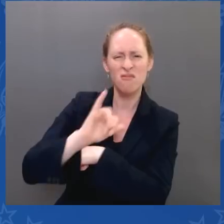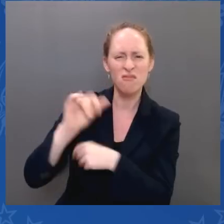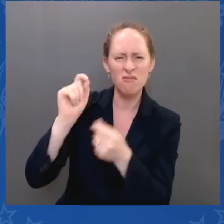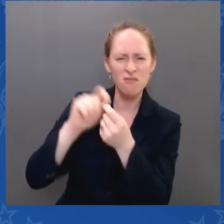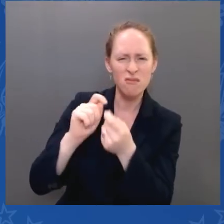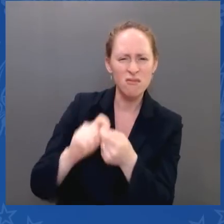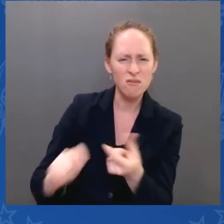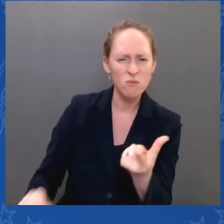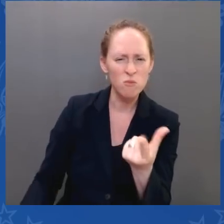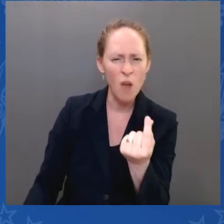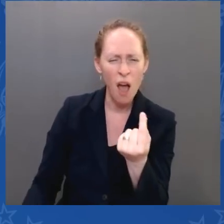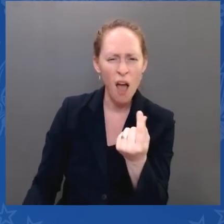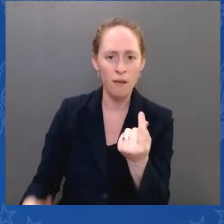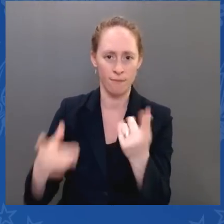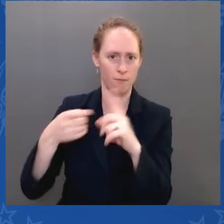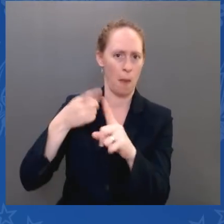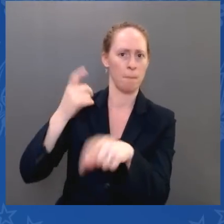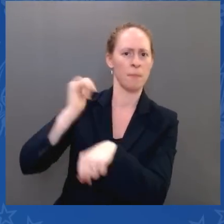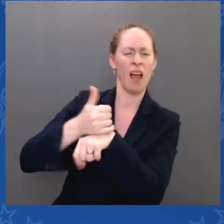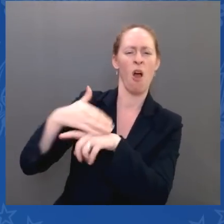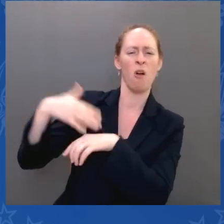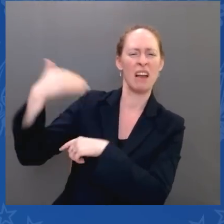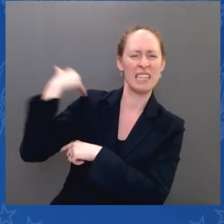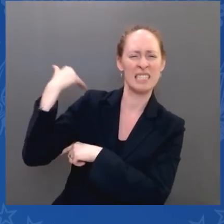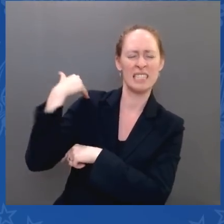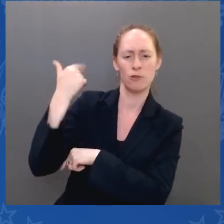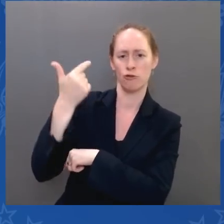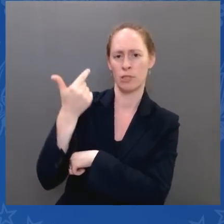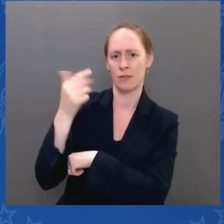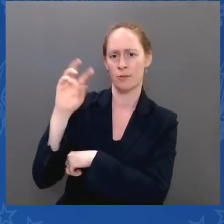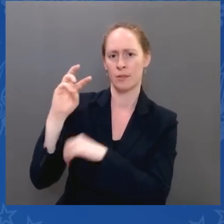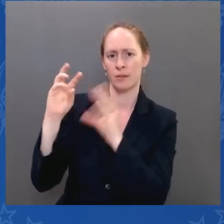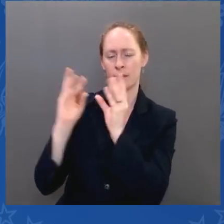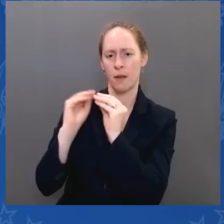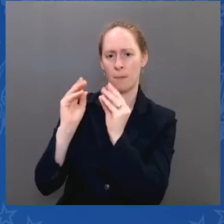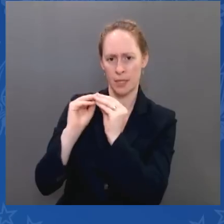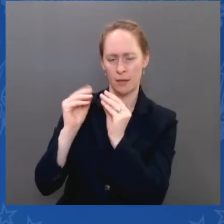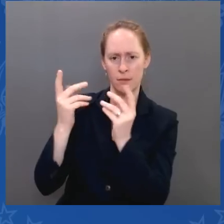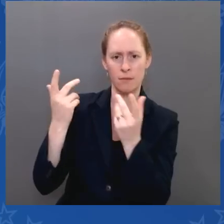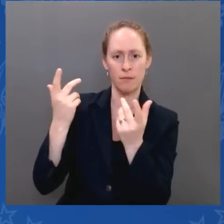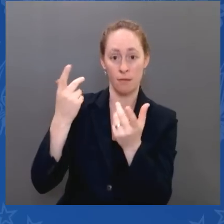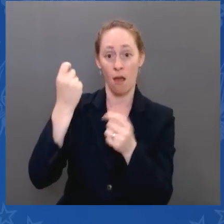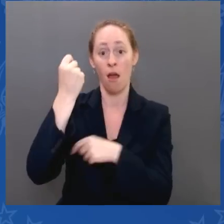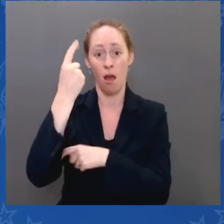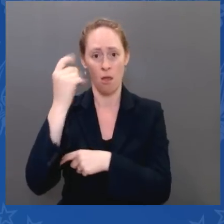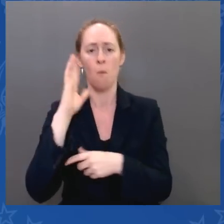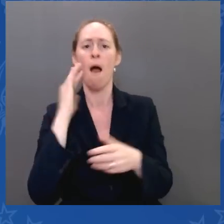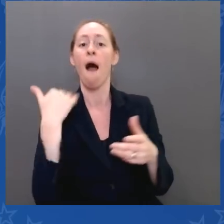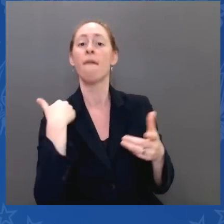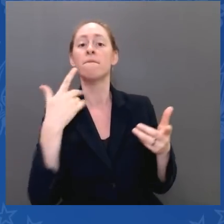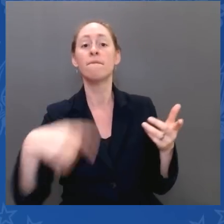is back from a multi-country trip across Asia, and she and Amos will give you an update on international developments as well.